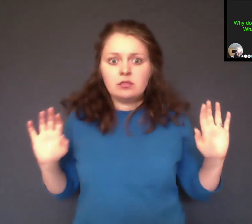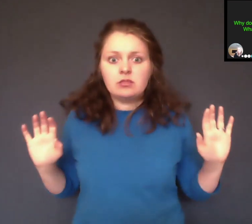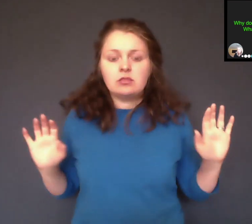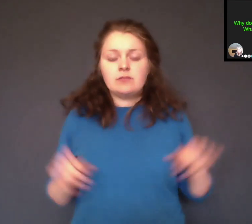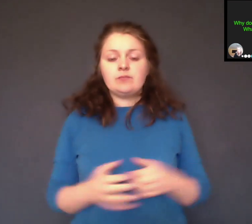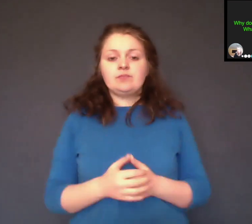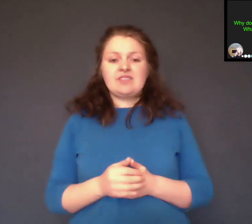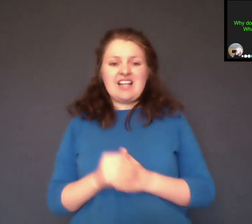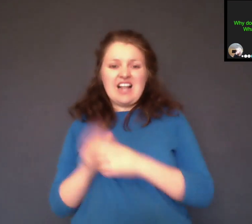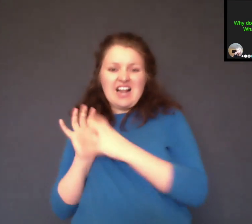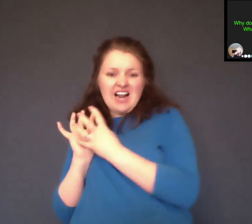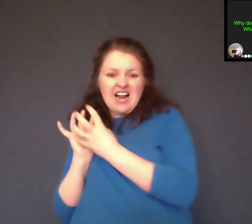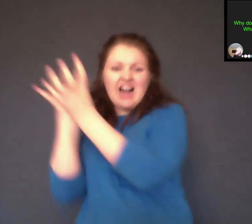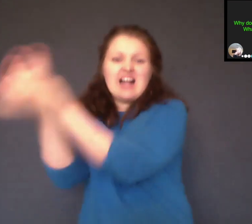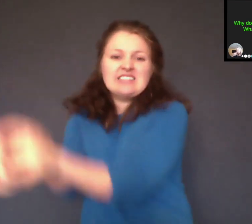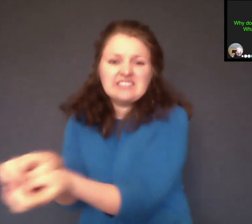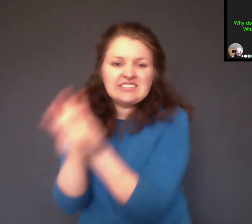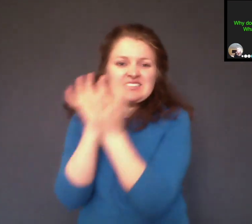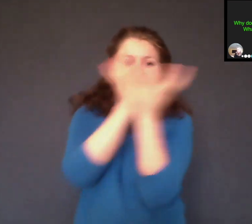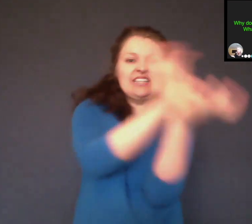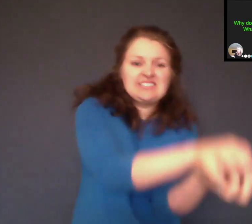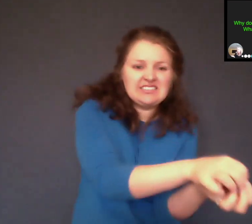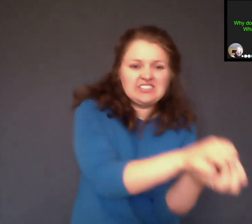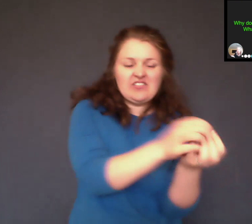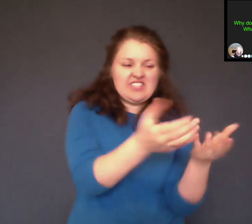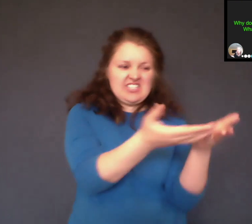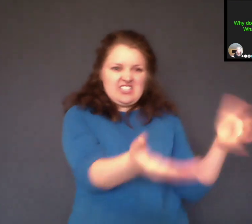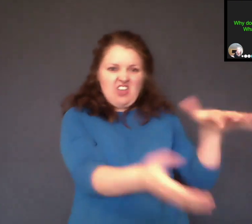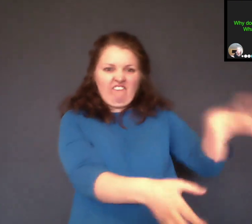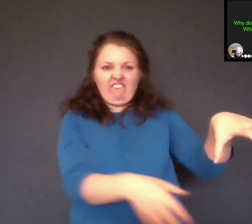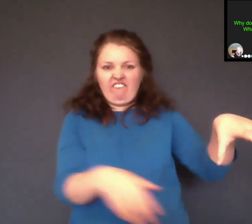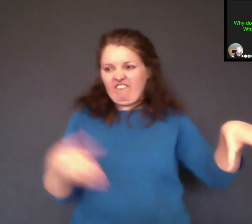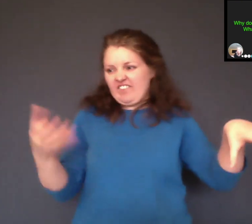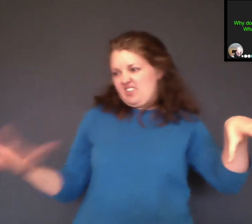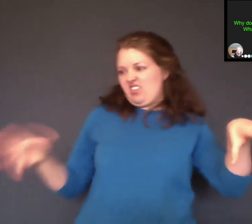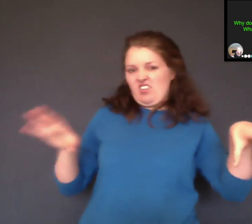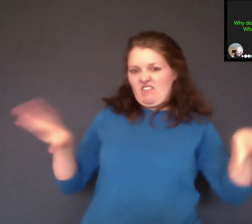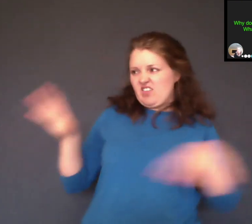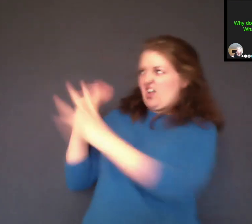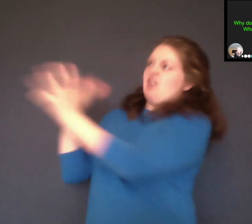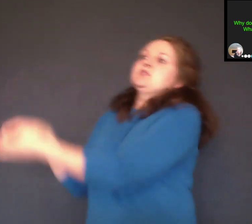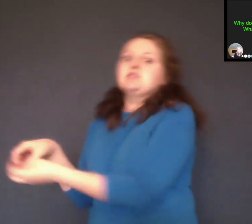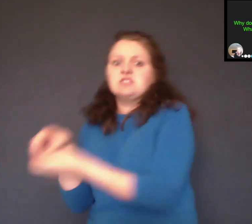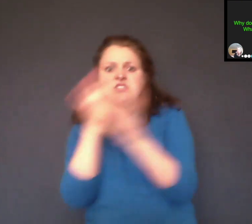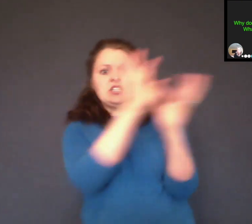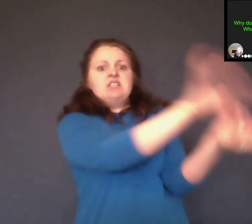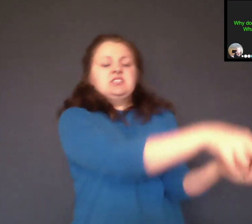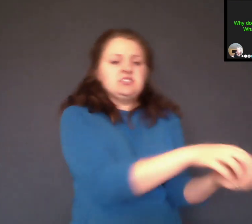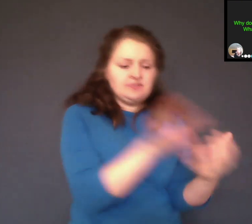it struck out at the piles of dietrius to the left and to the right of it scattering chairs